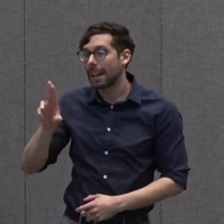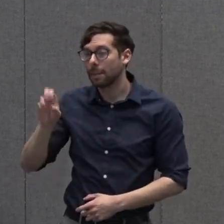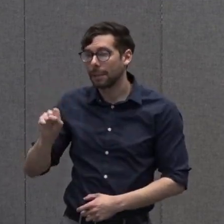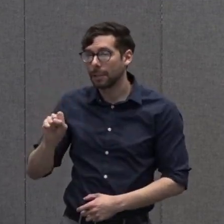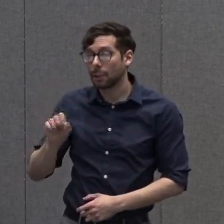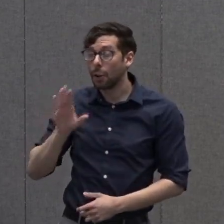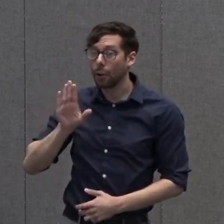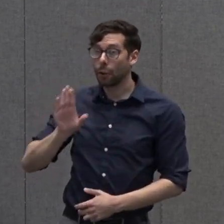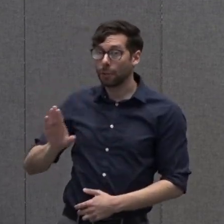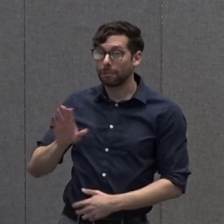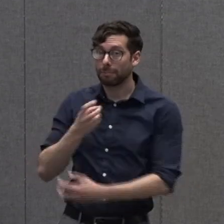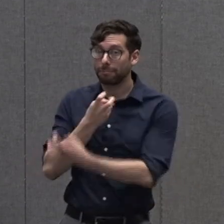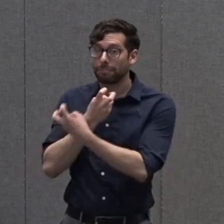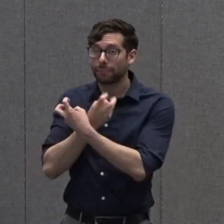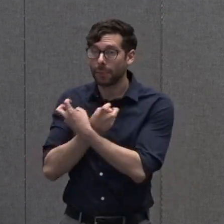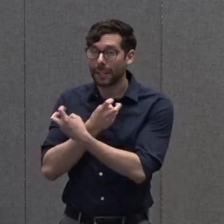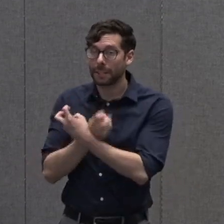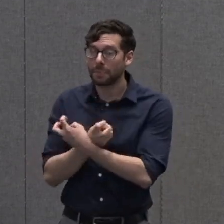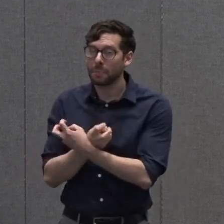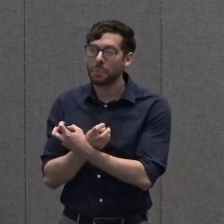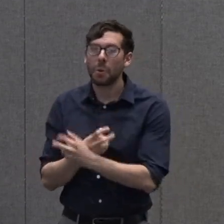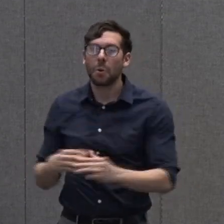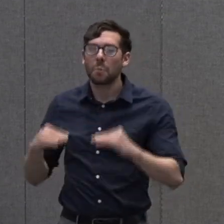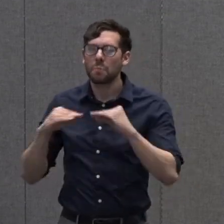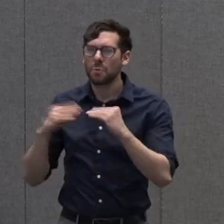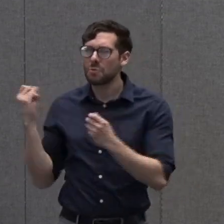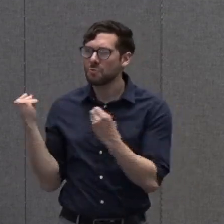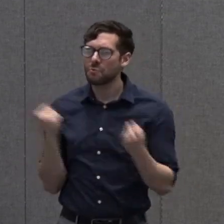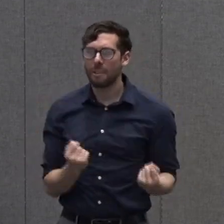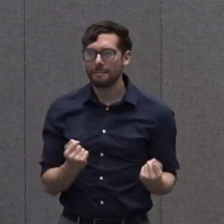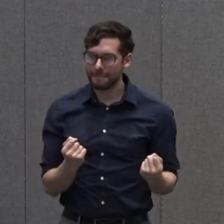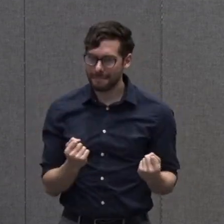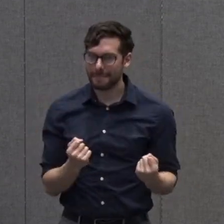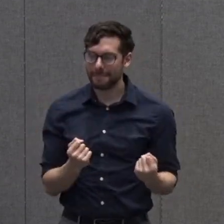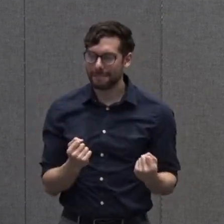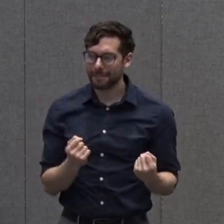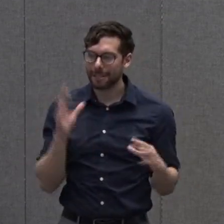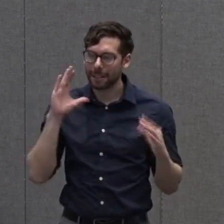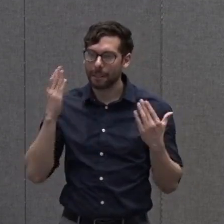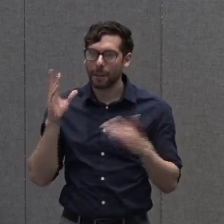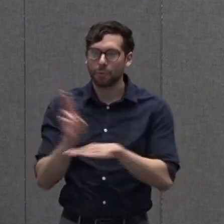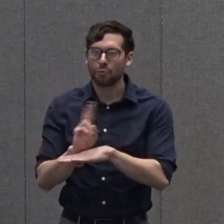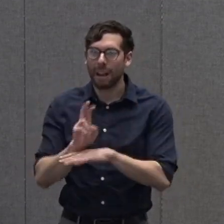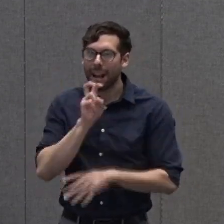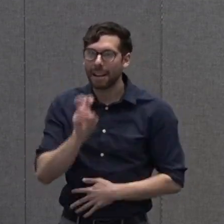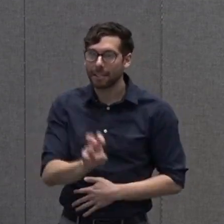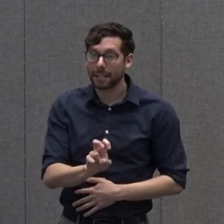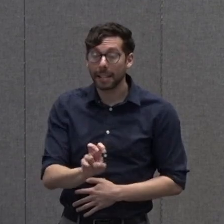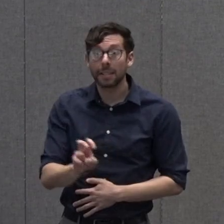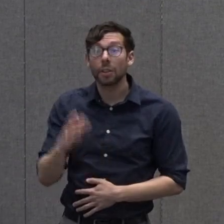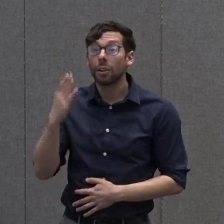Oh, it is, for something so small? However, she's got so little venom she's not particularly dangerous to human beings.